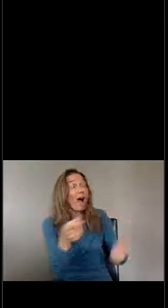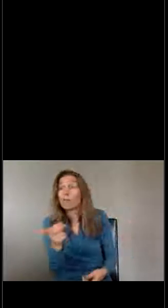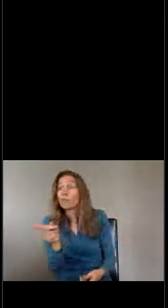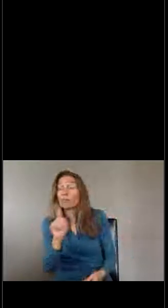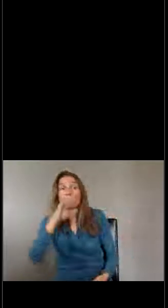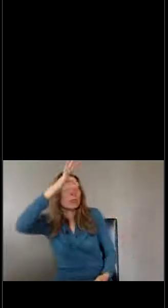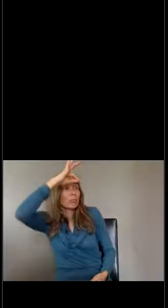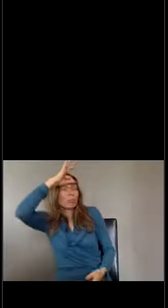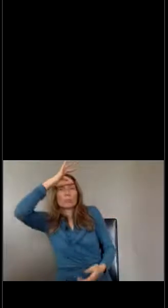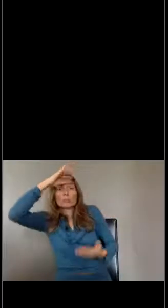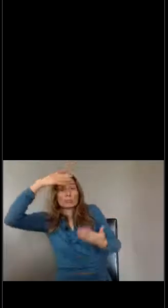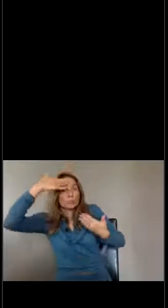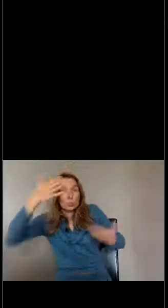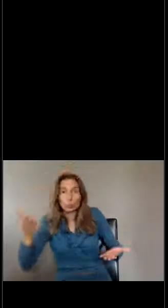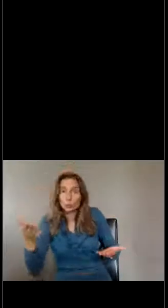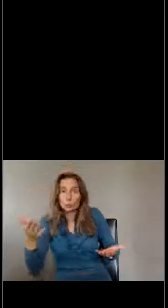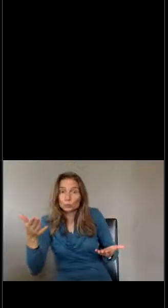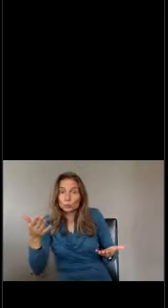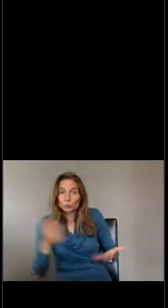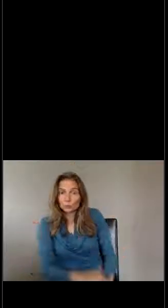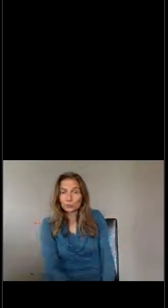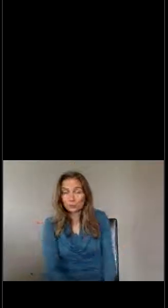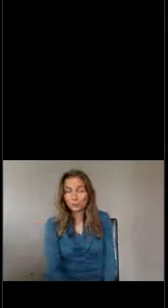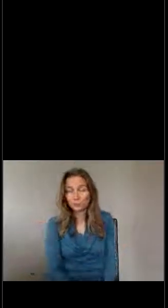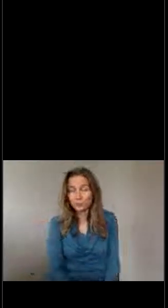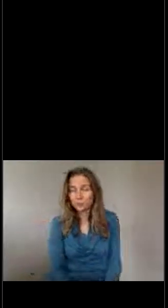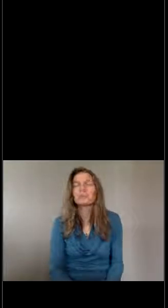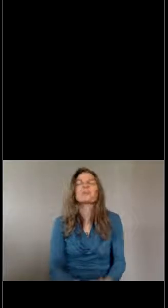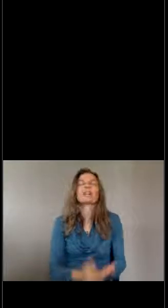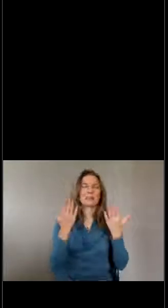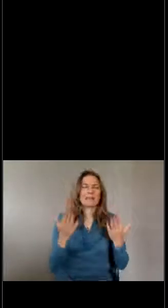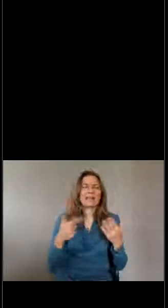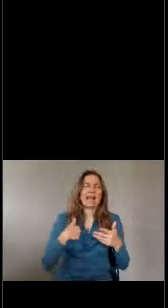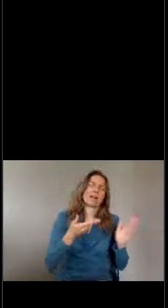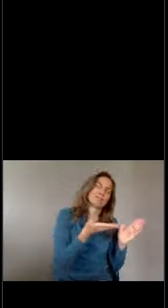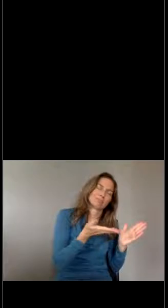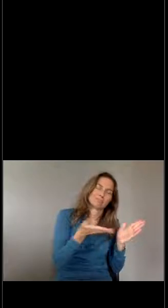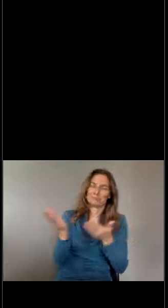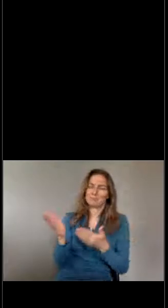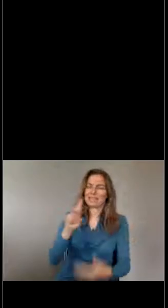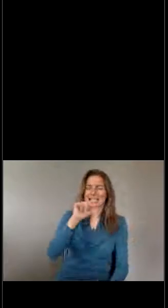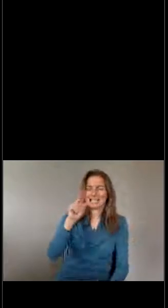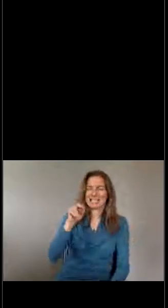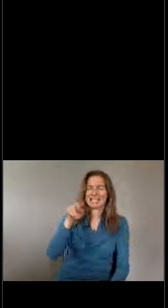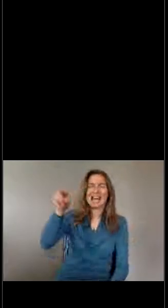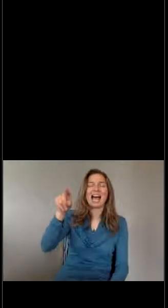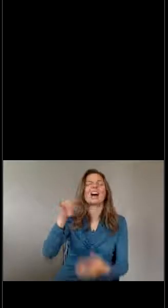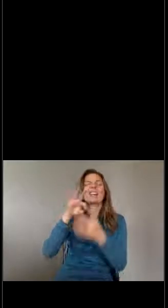This is a good transition point to hand over to Dan who will talk in depth about social protection.